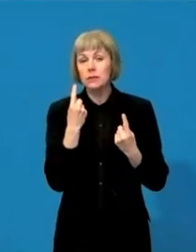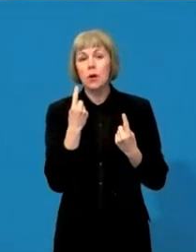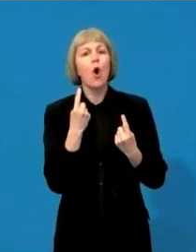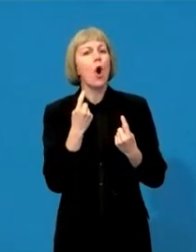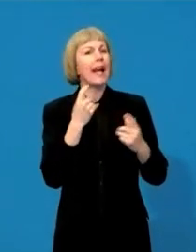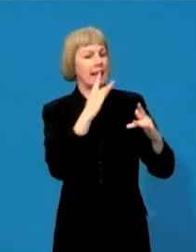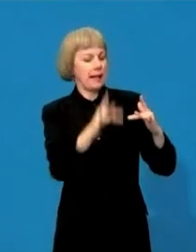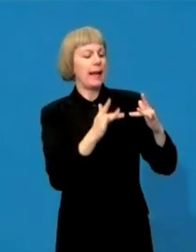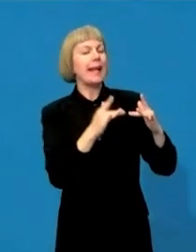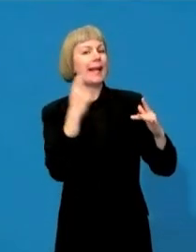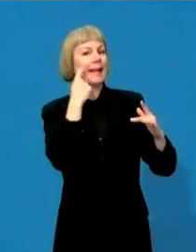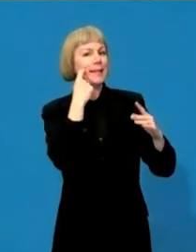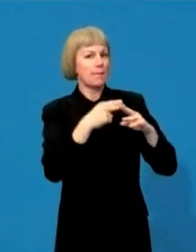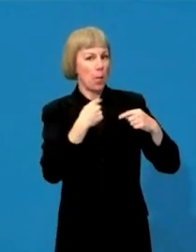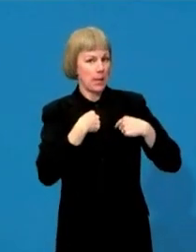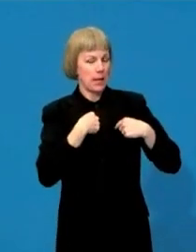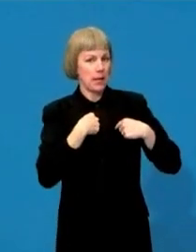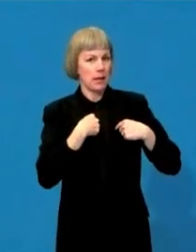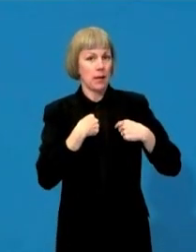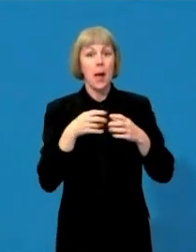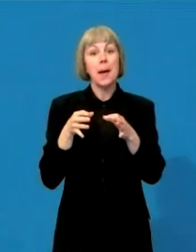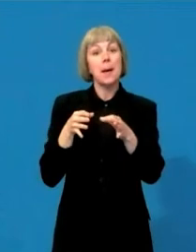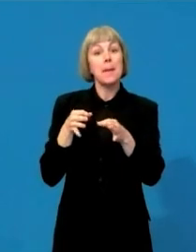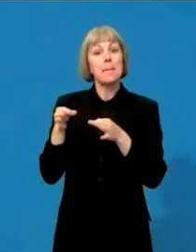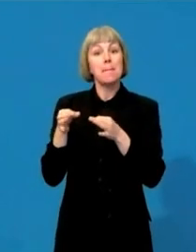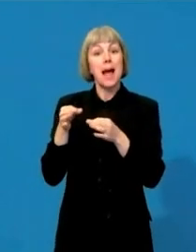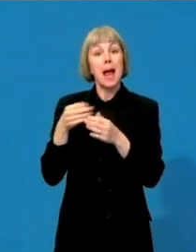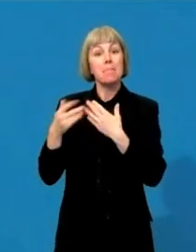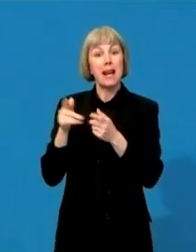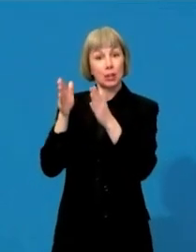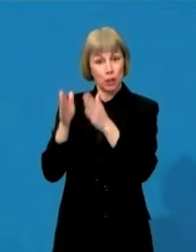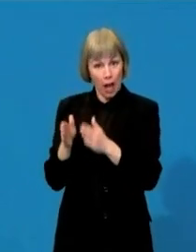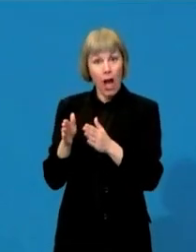The plan managers are very good with sending me statements and invoices.